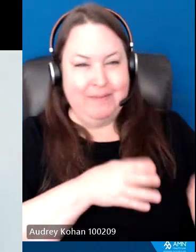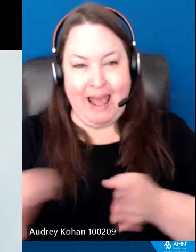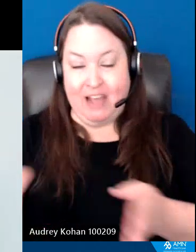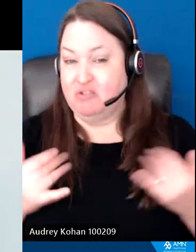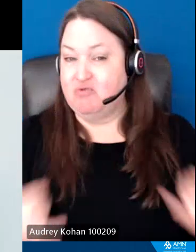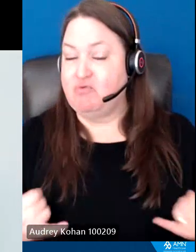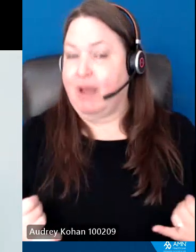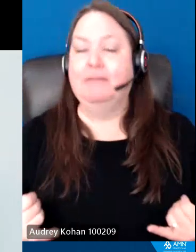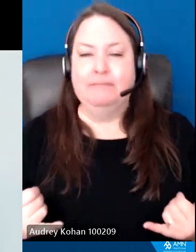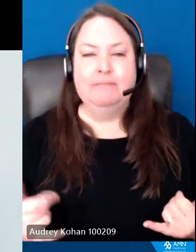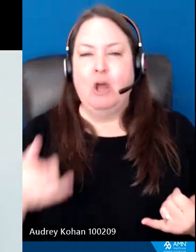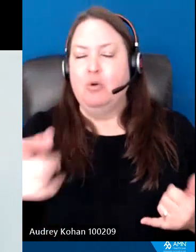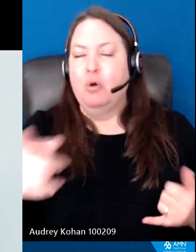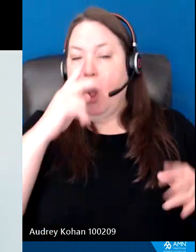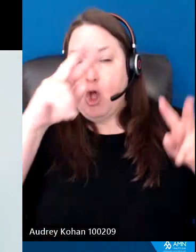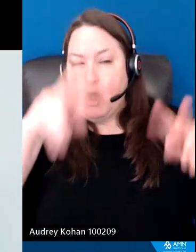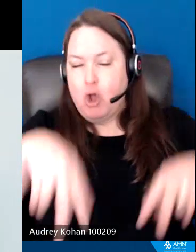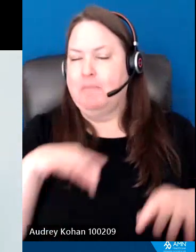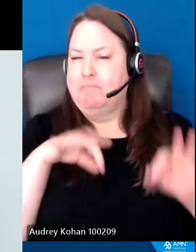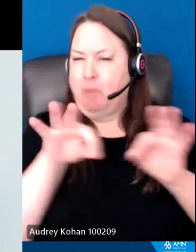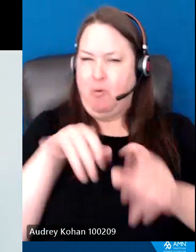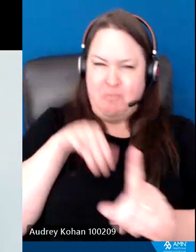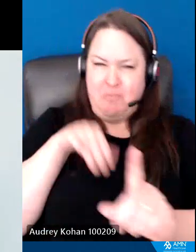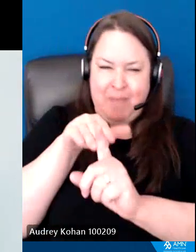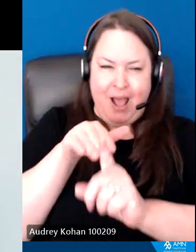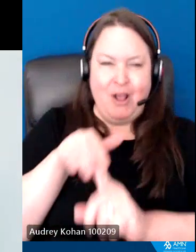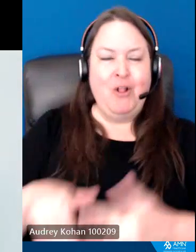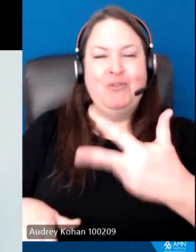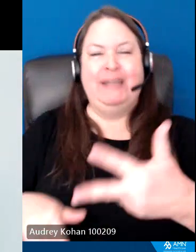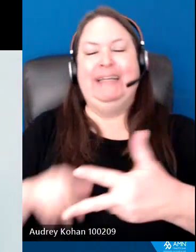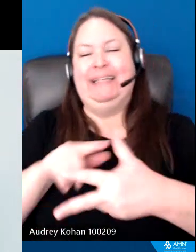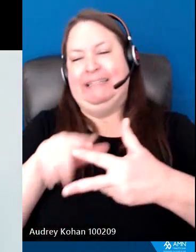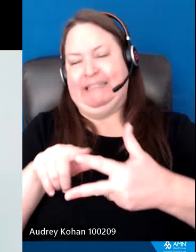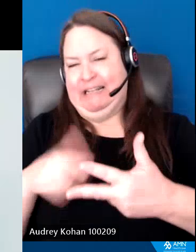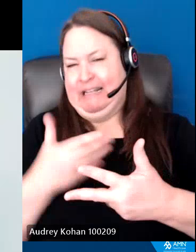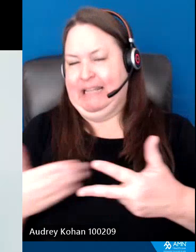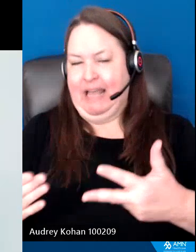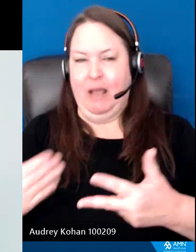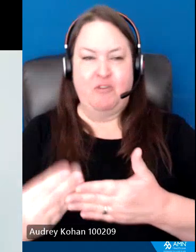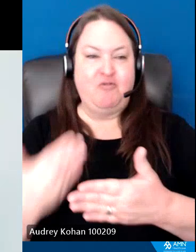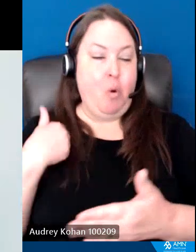as you per the agenda let me remind you please of three housekeeping items before we dig in to Drew